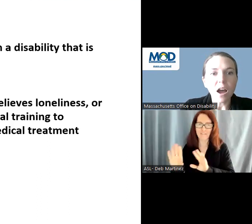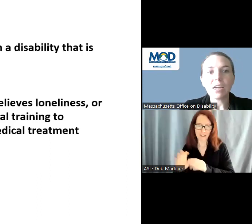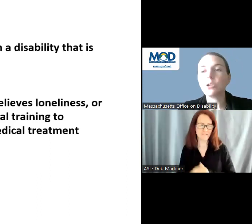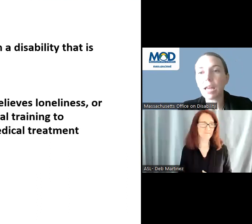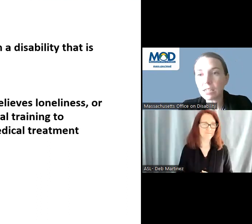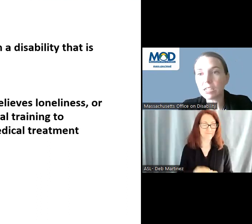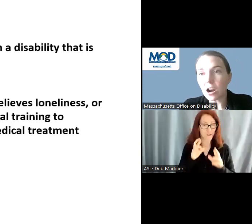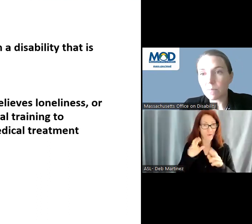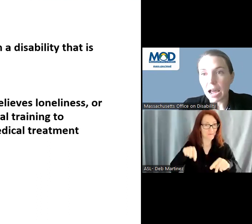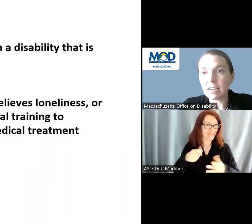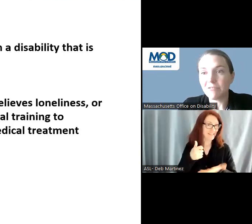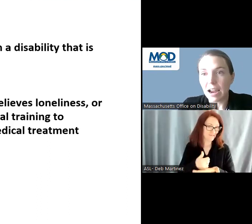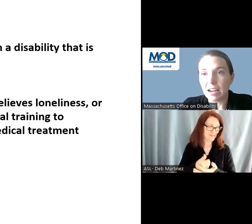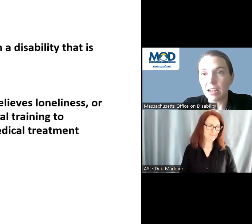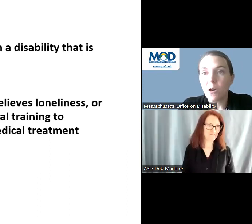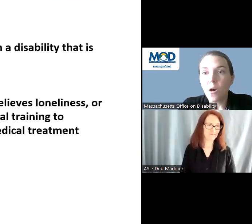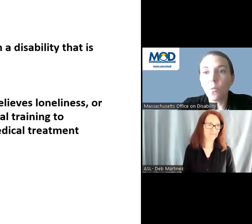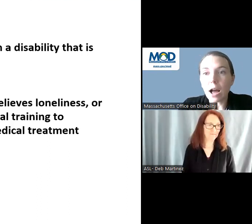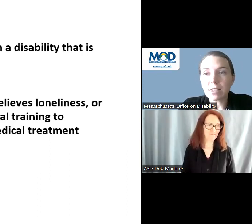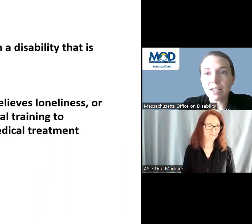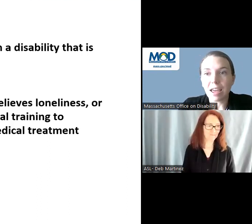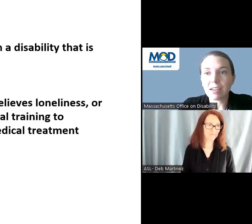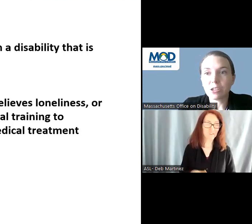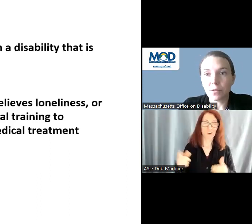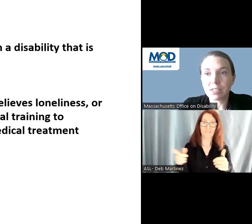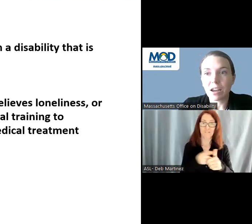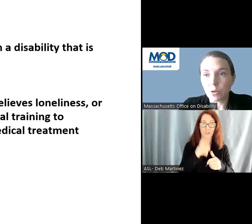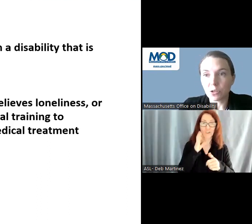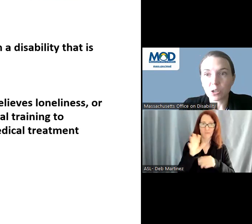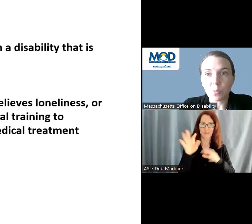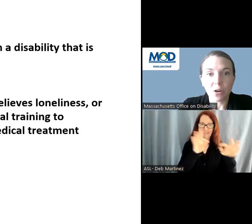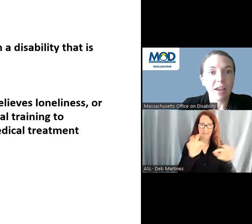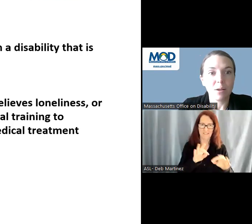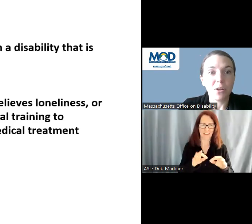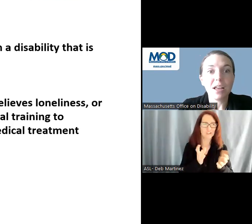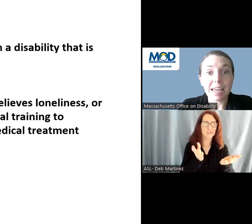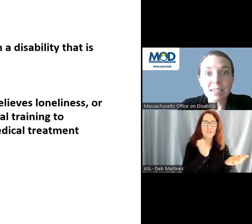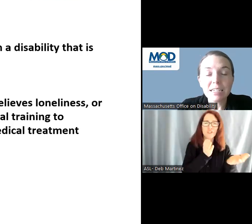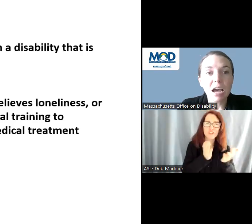Alright so let's start by defining what a service and emotional support animal is.